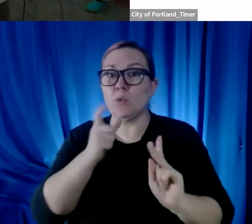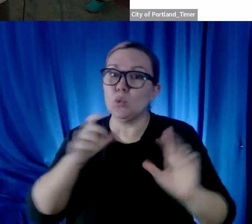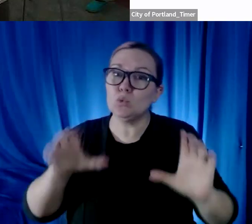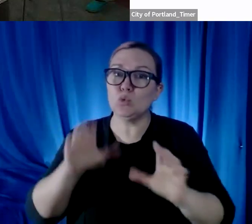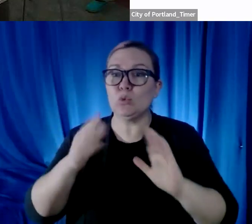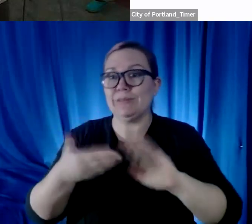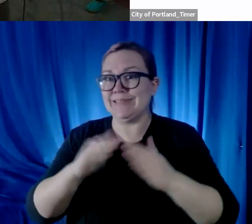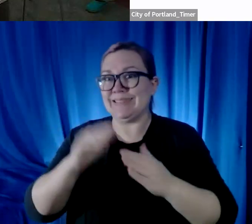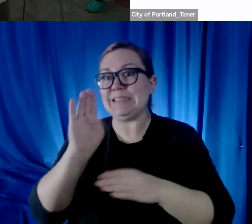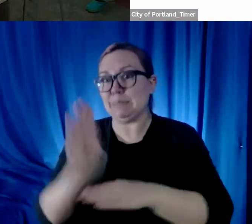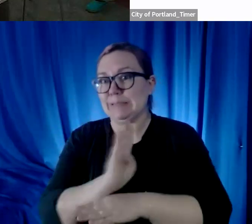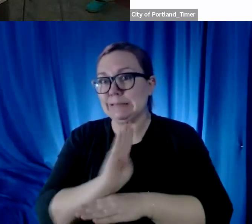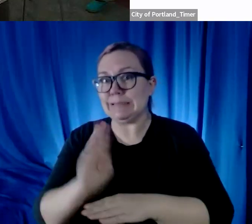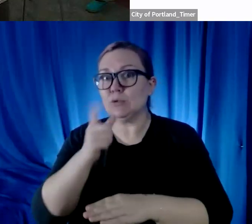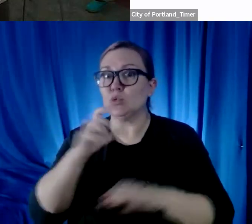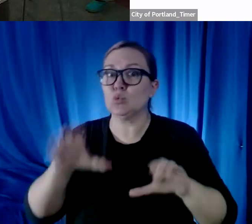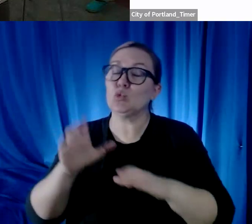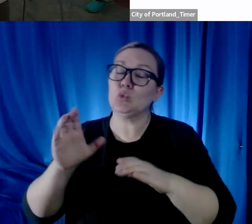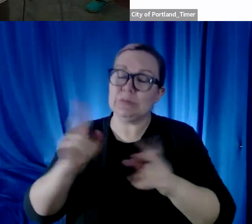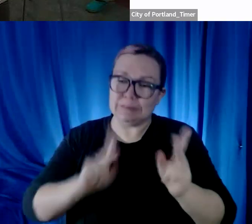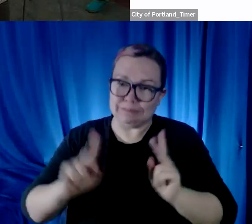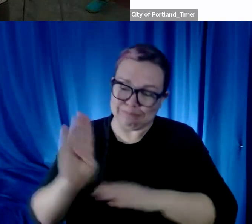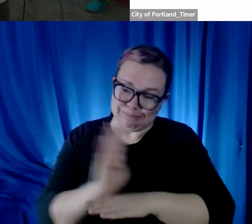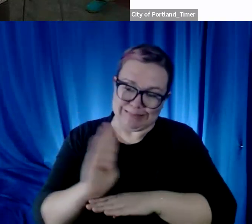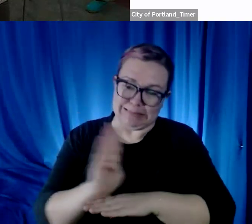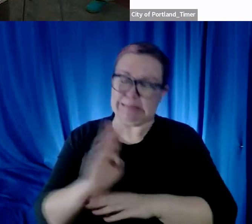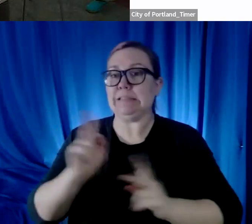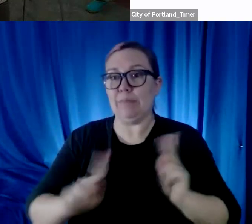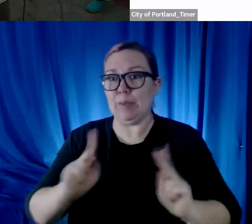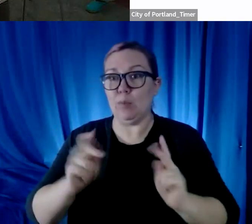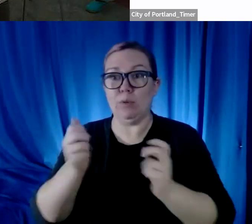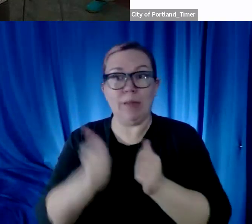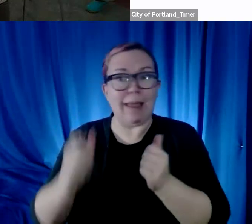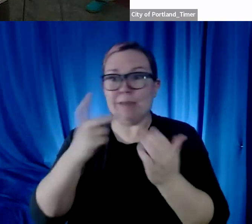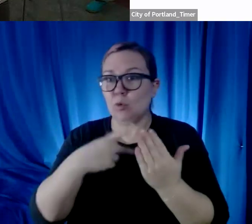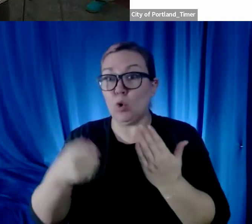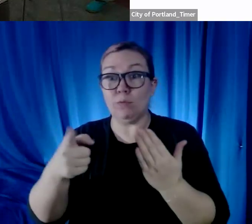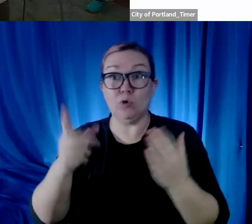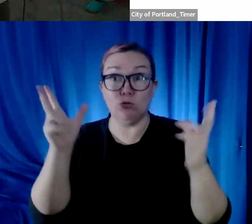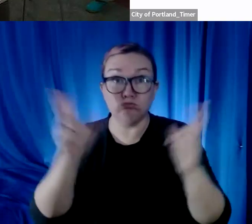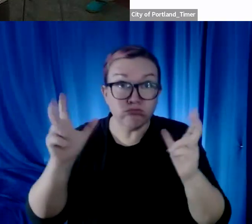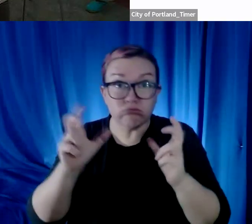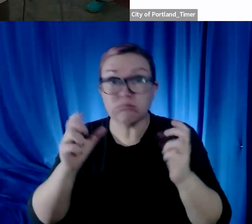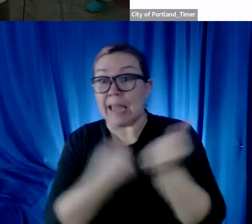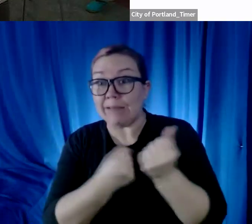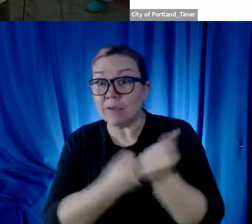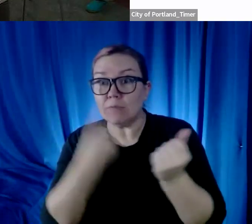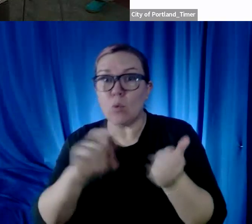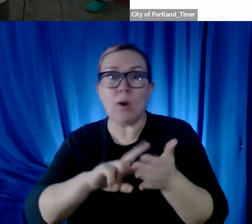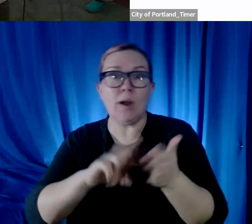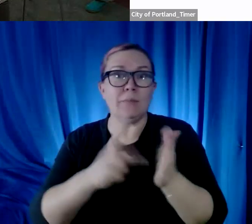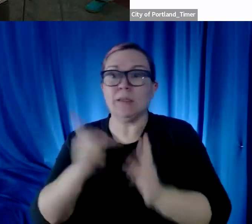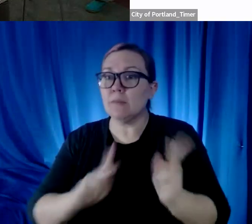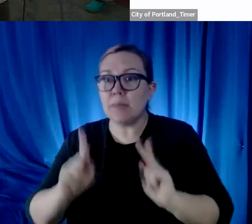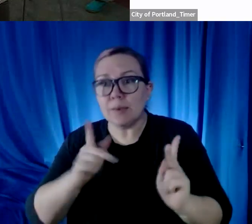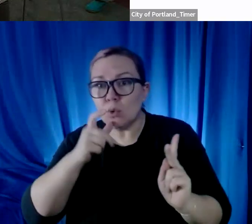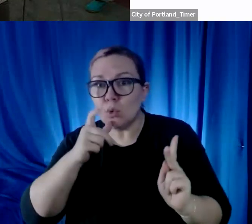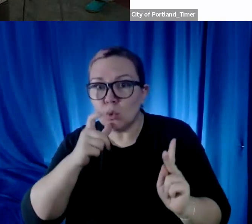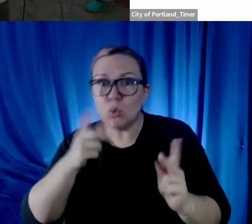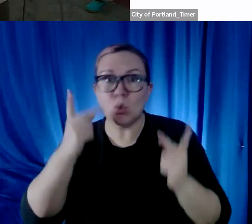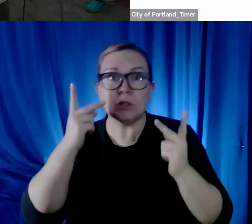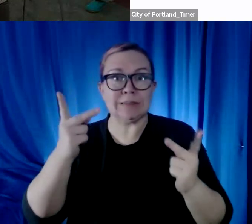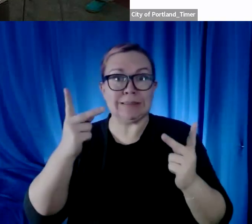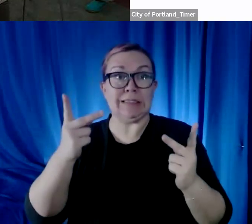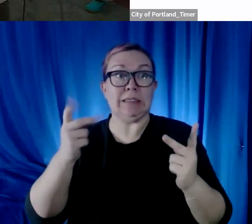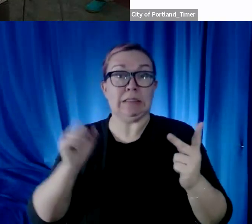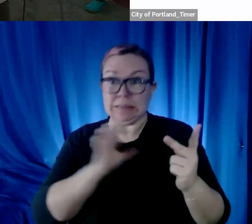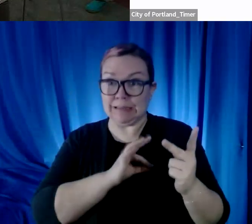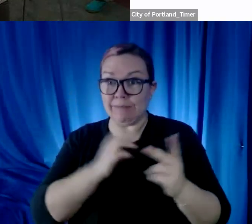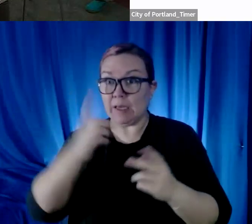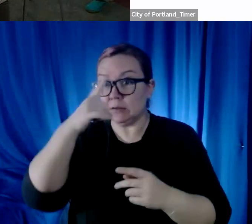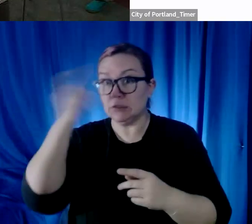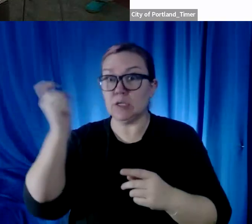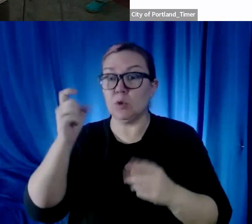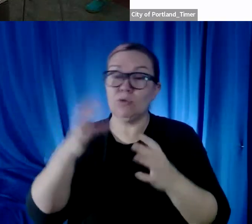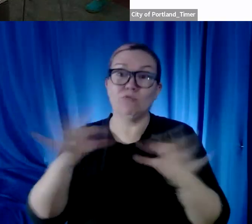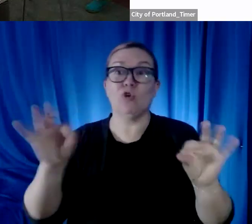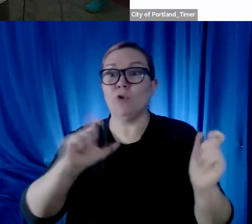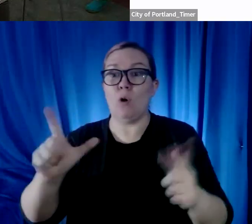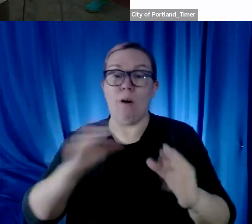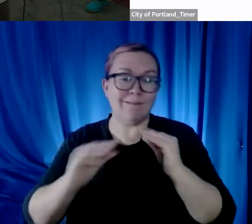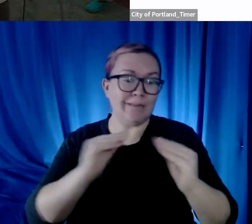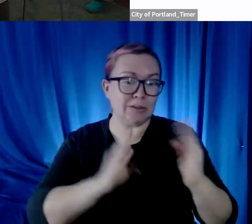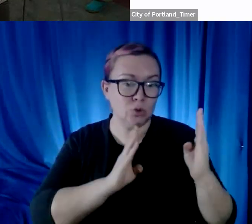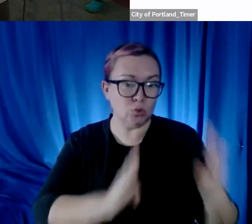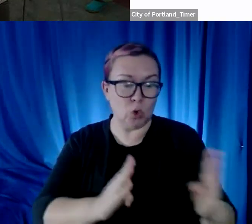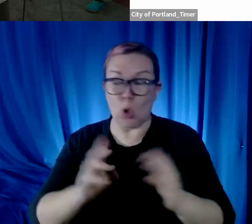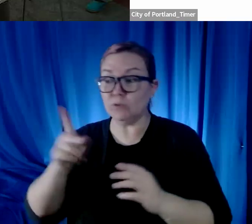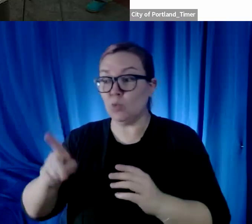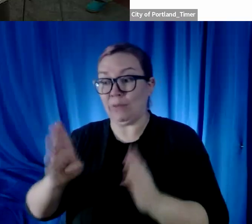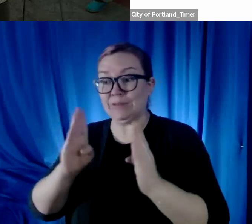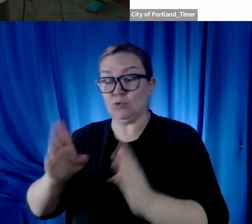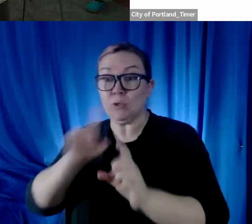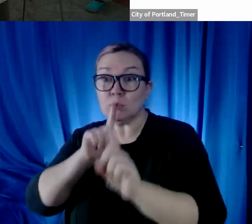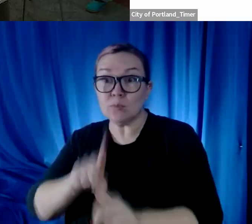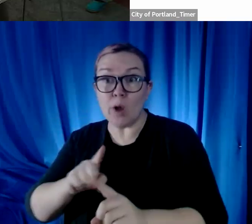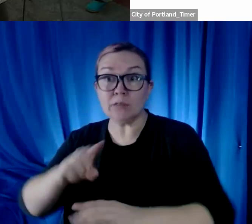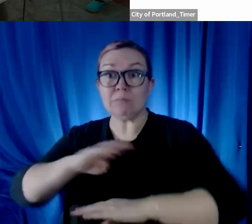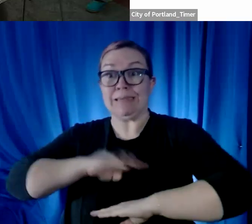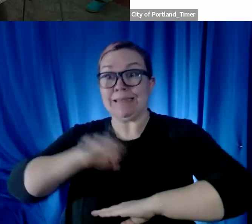Who do the people's business of every single program that you've heard being advocated up here so far tonight. I'm talking about the people who You see staffing summer free for all, fixing our roads, Portland Street Response Meeting the Needs of Our City's most vulnerable. But I'm also talking about